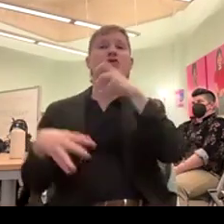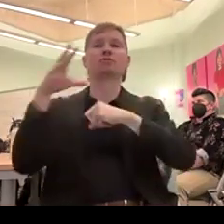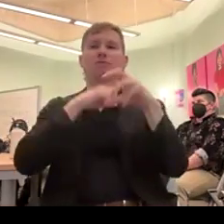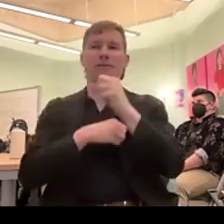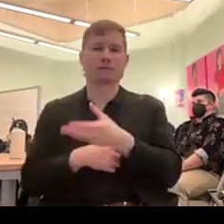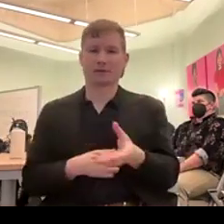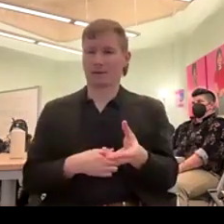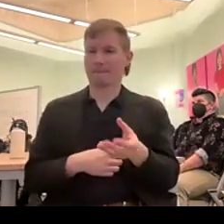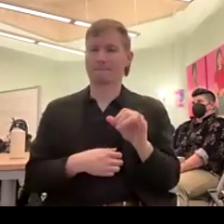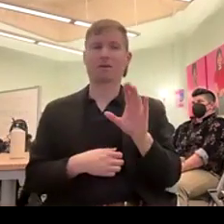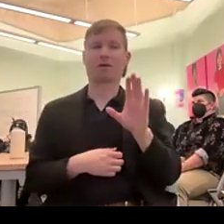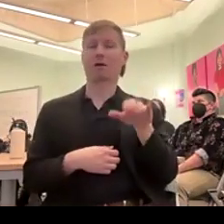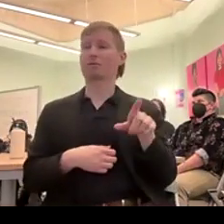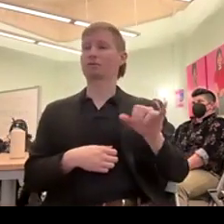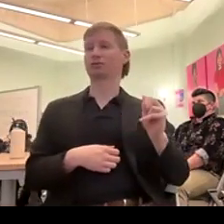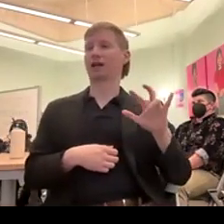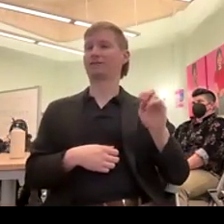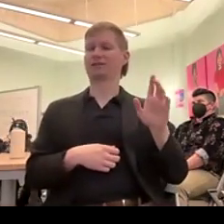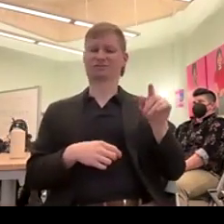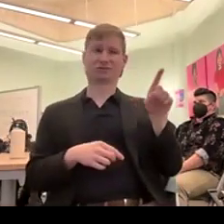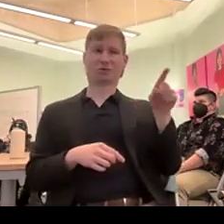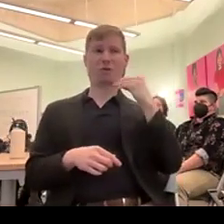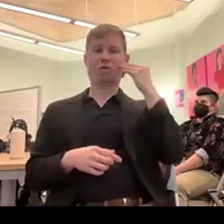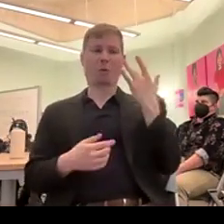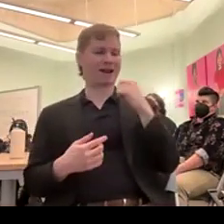go home for half-days. Or they kind of just make assumptions about it like,